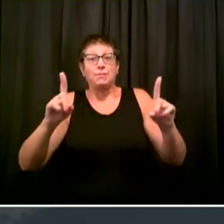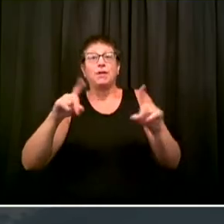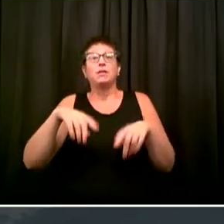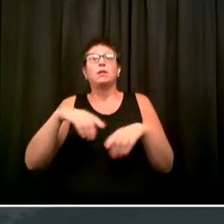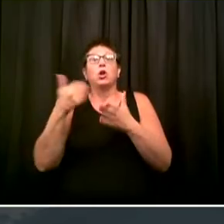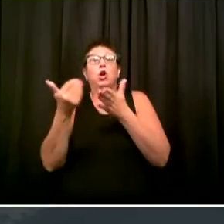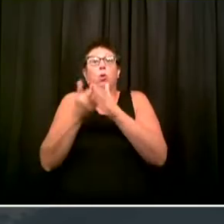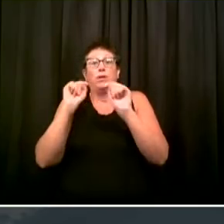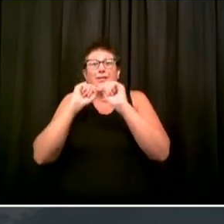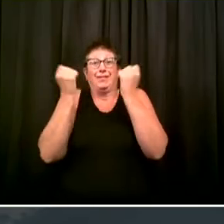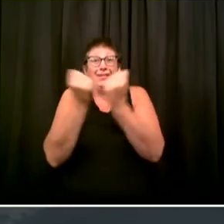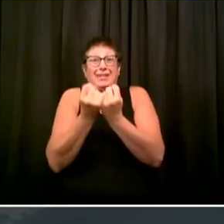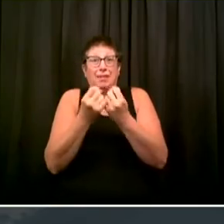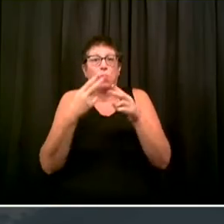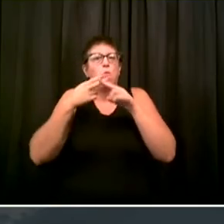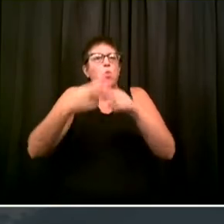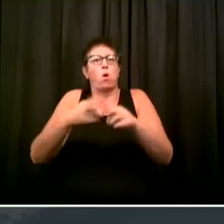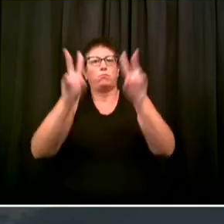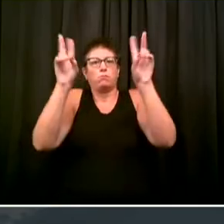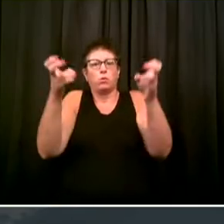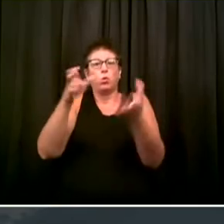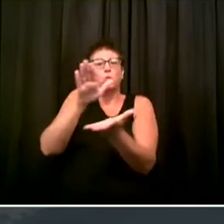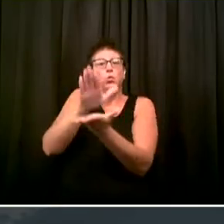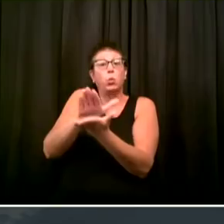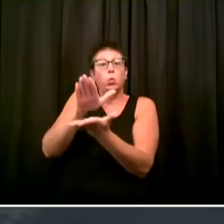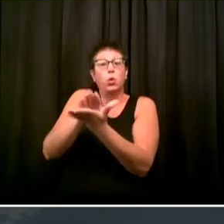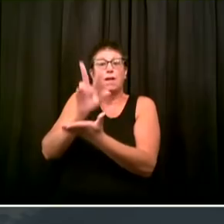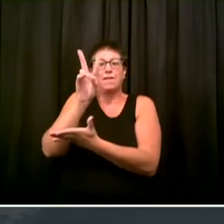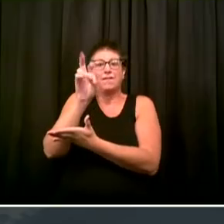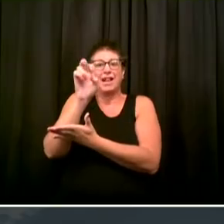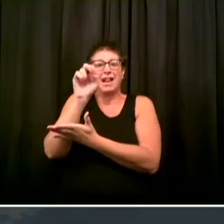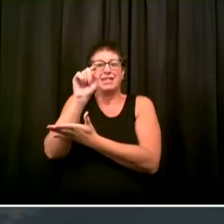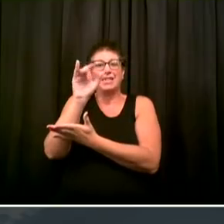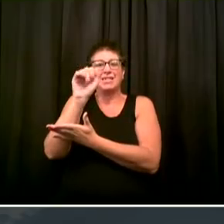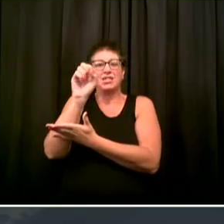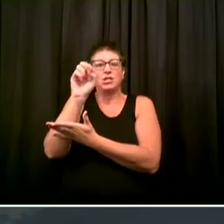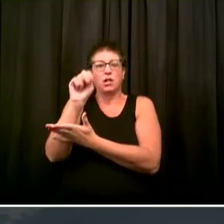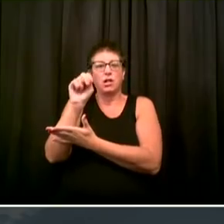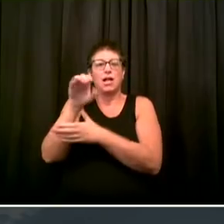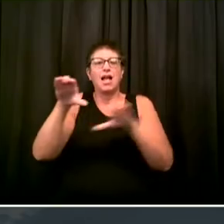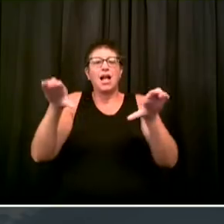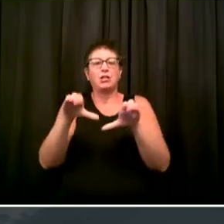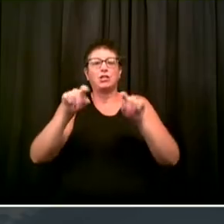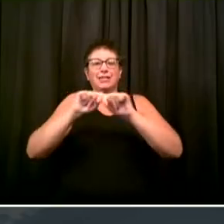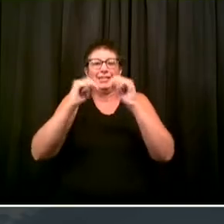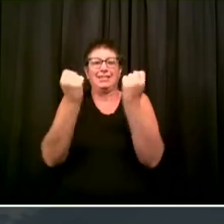TODAY WE ARE ANNOUNCING SCHOOL VENTILATION ACTION TEAMS. WE ARE MARSHALING